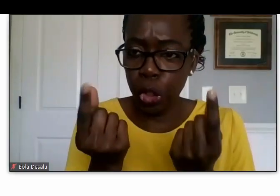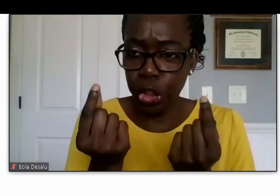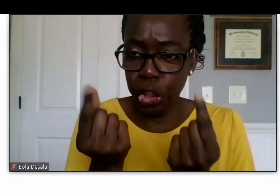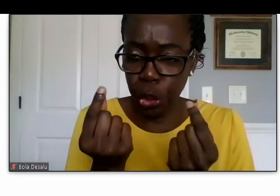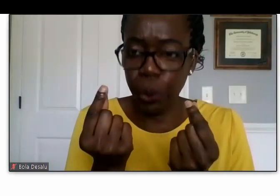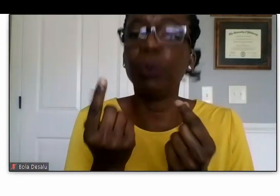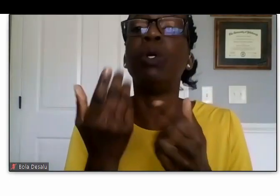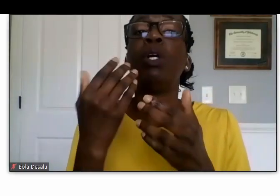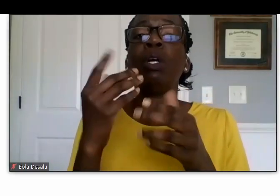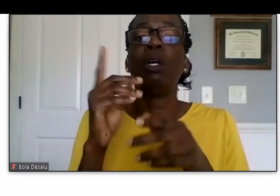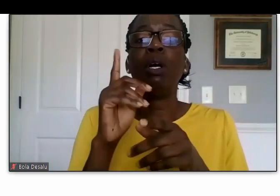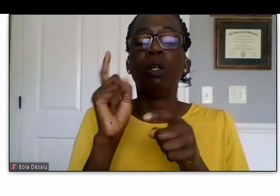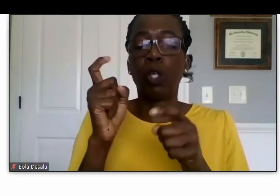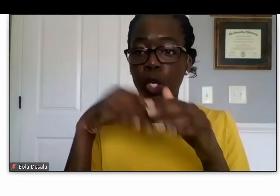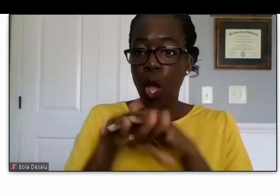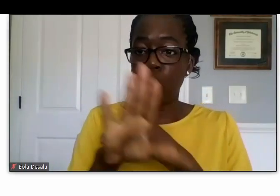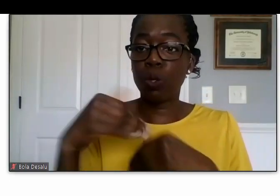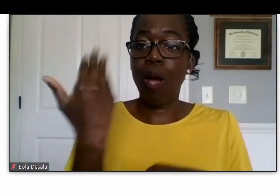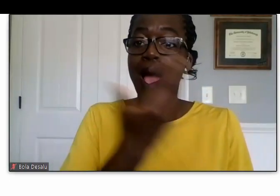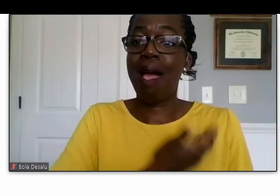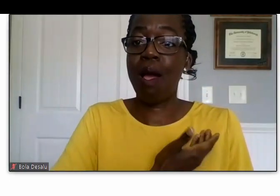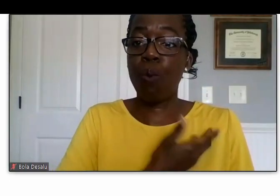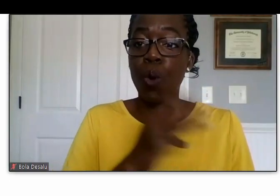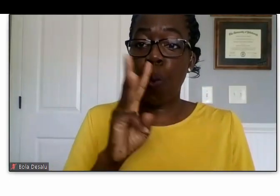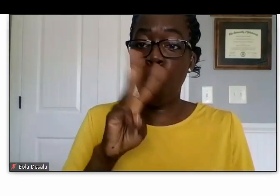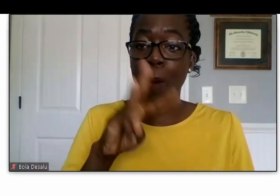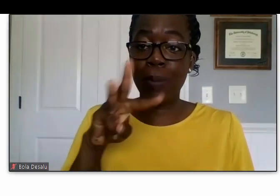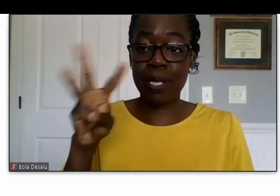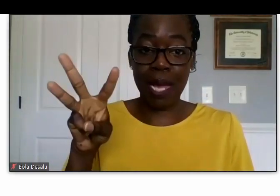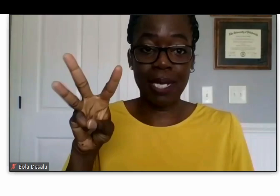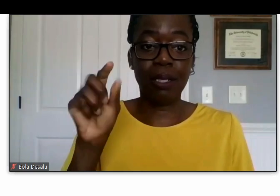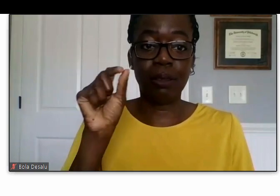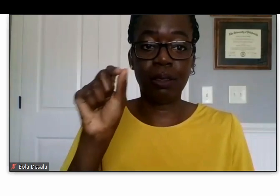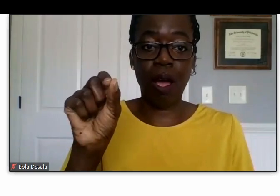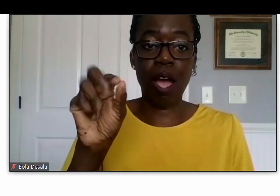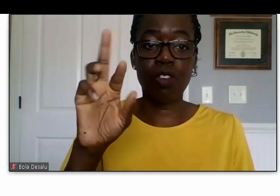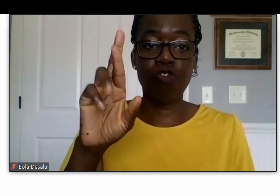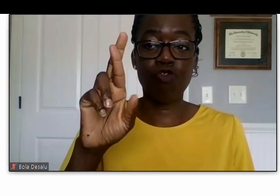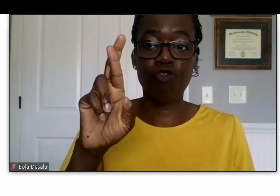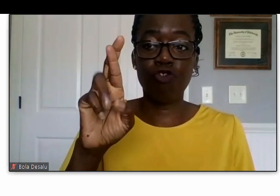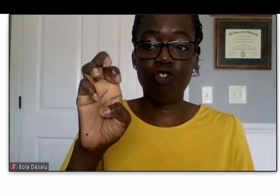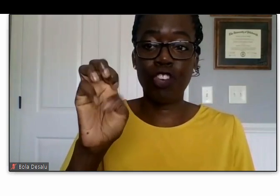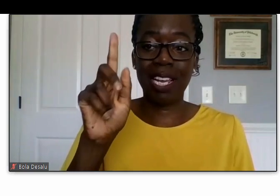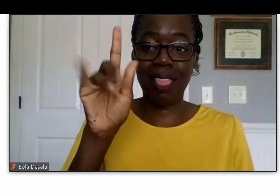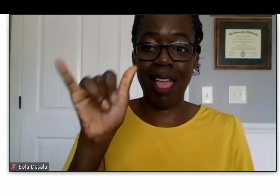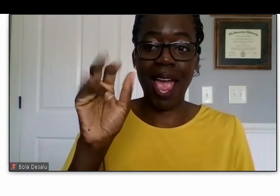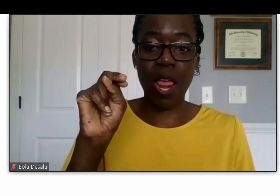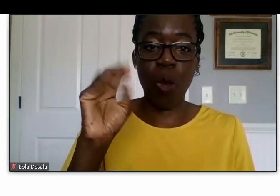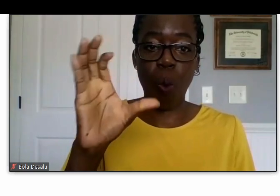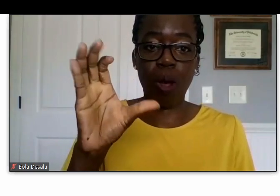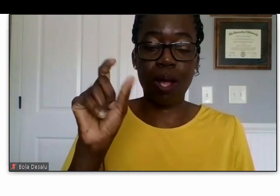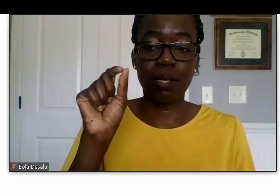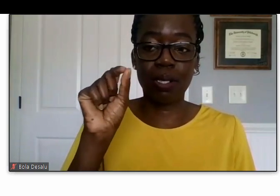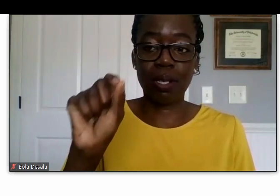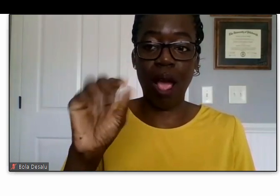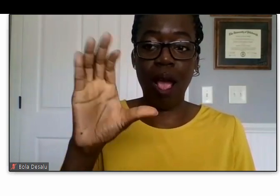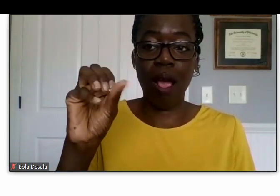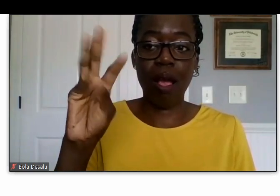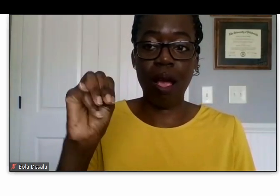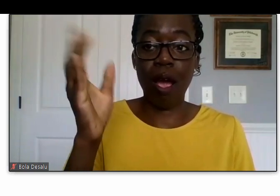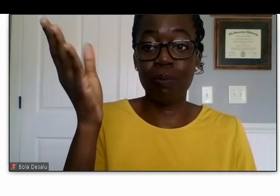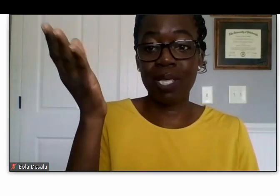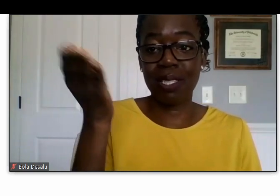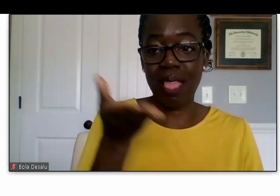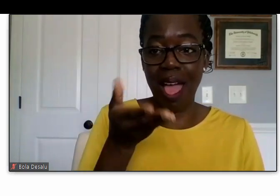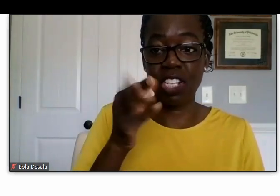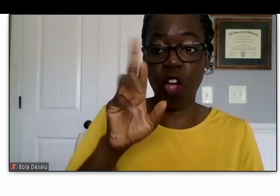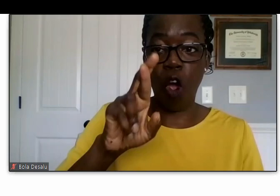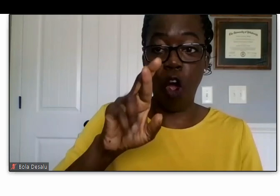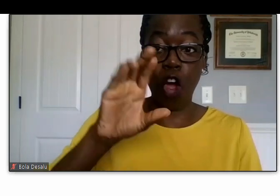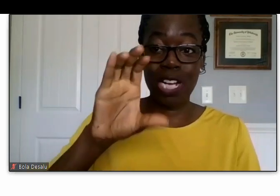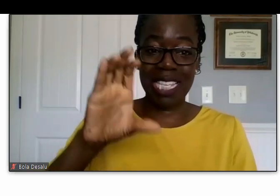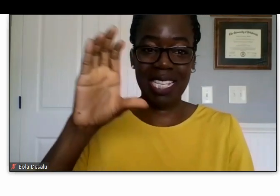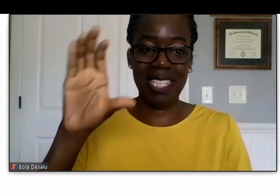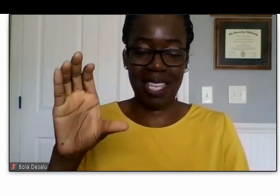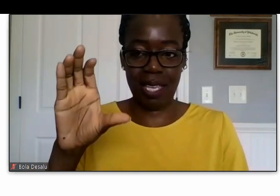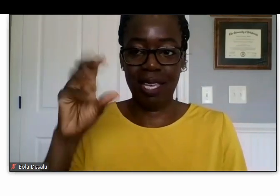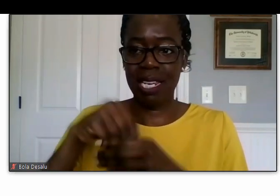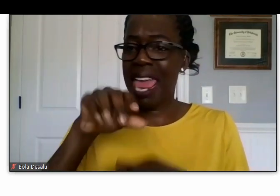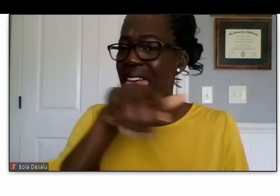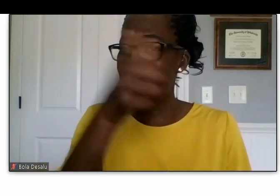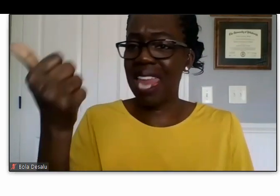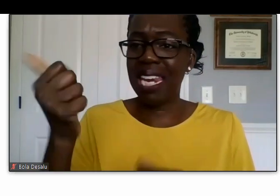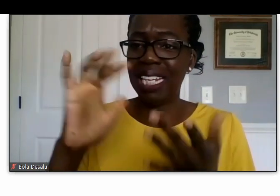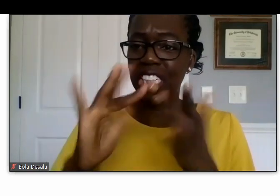Now, RCC website. You have to go to our website. It is www.relaync.com/rcc